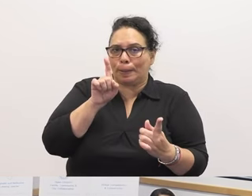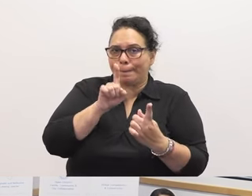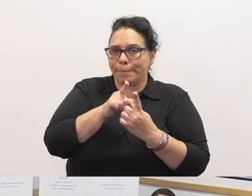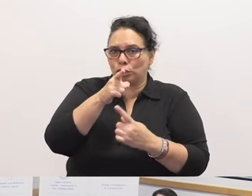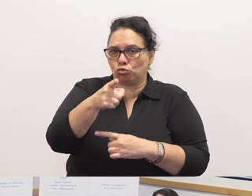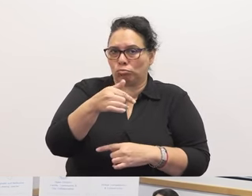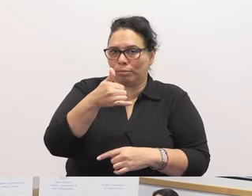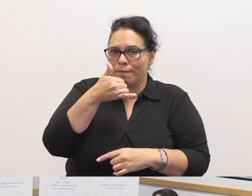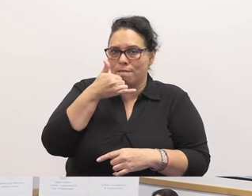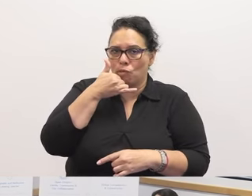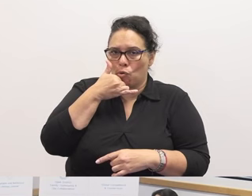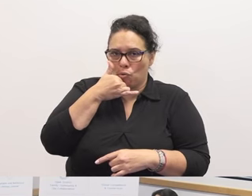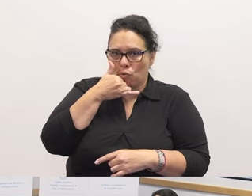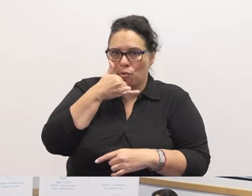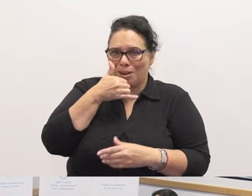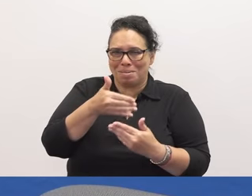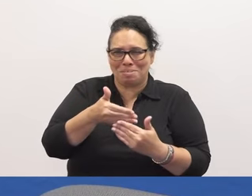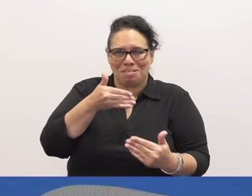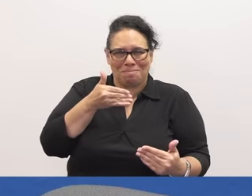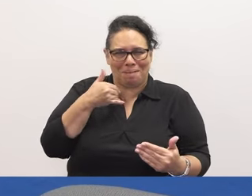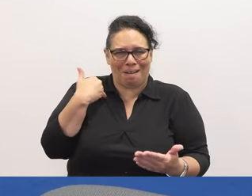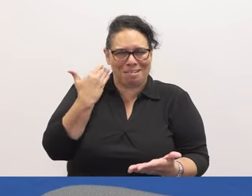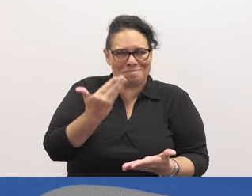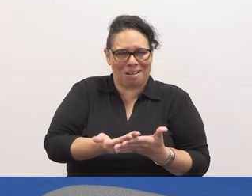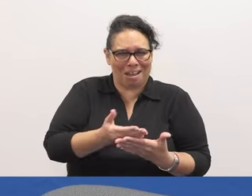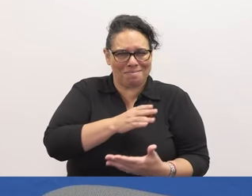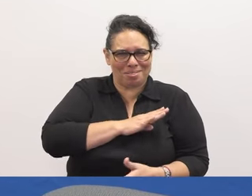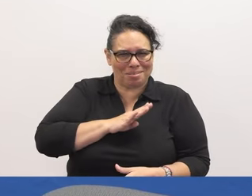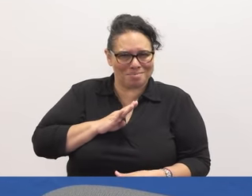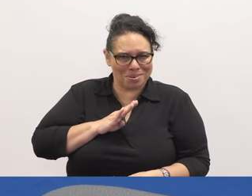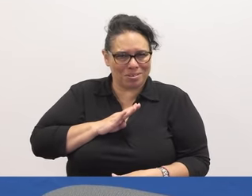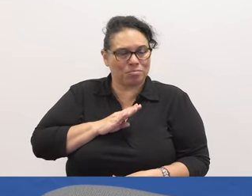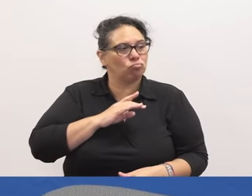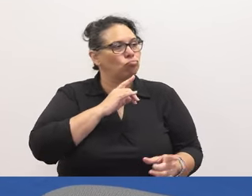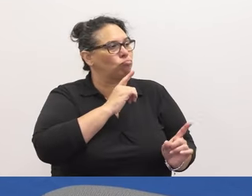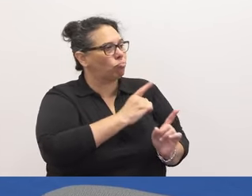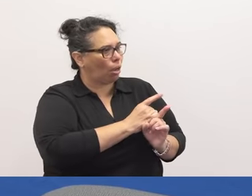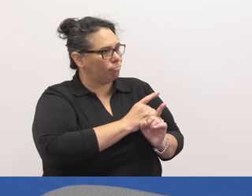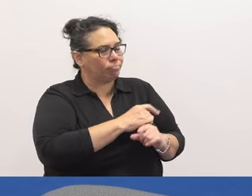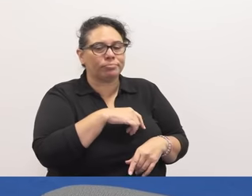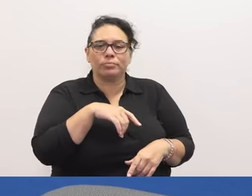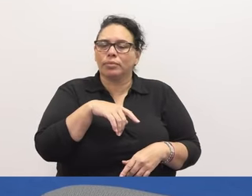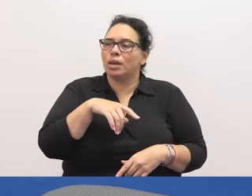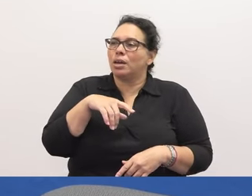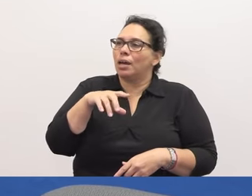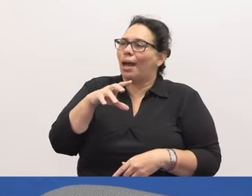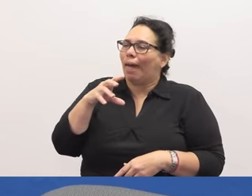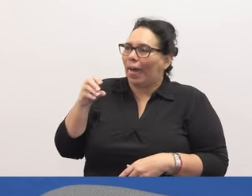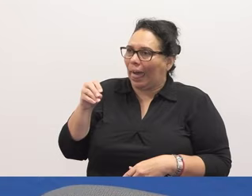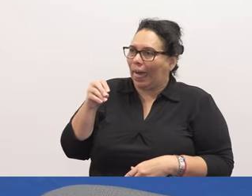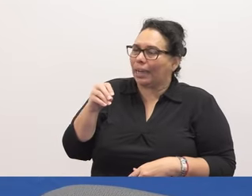which was before I got on the board. And yet what grew what and that conversation came out of